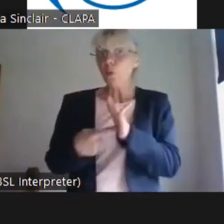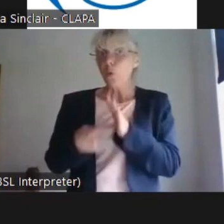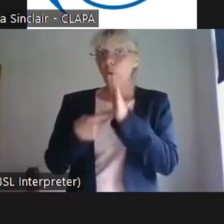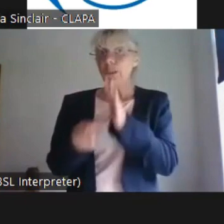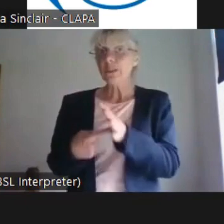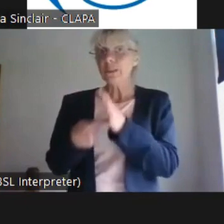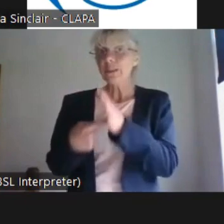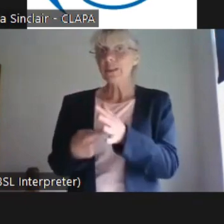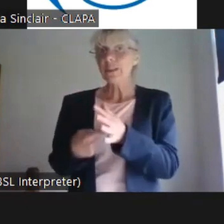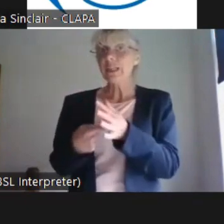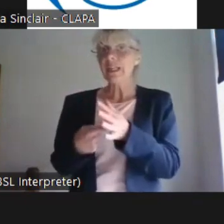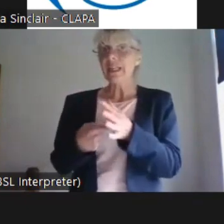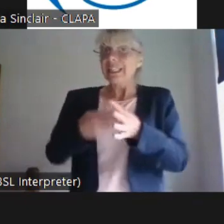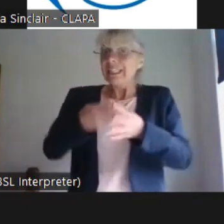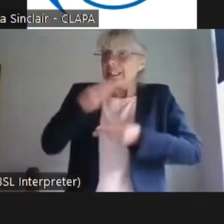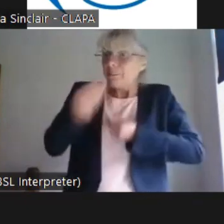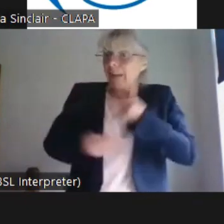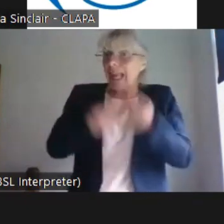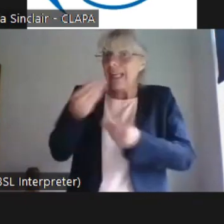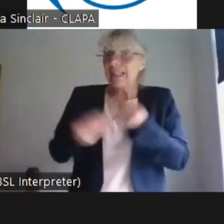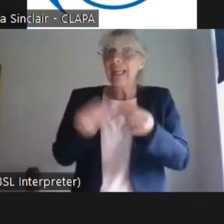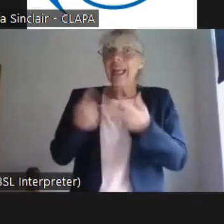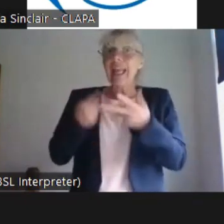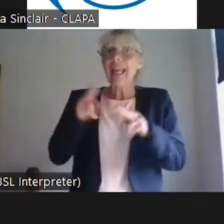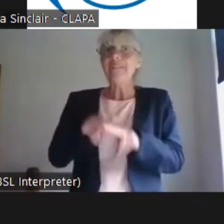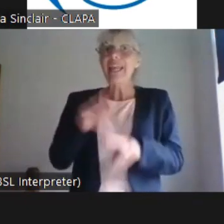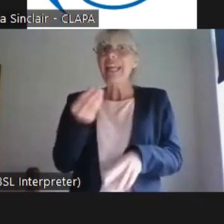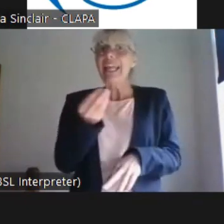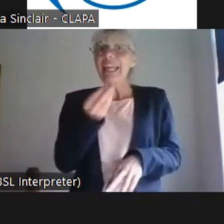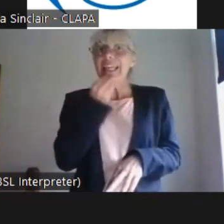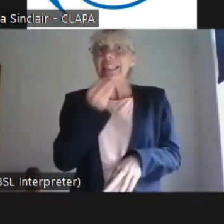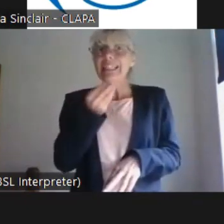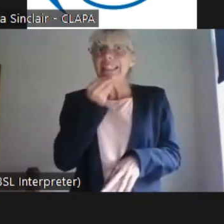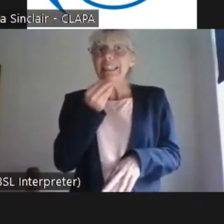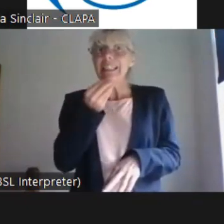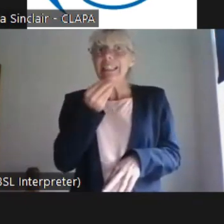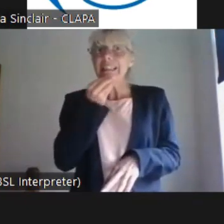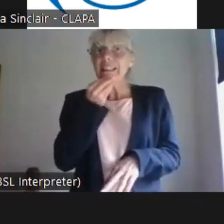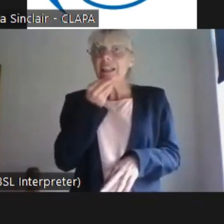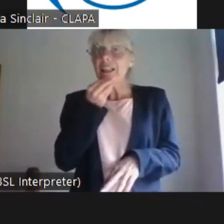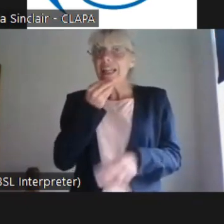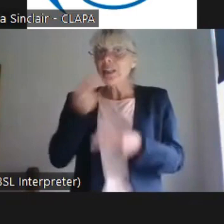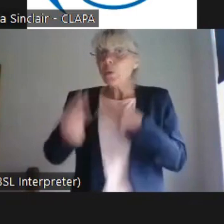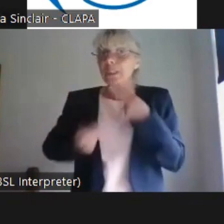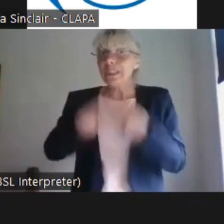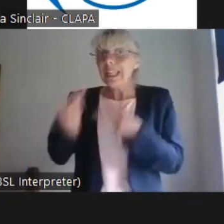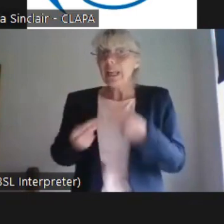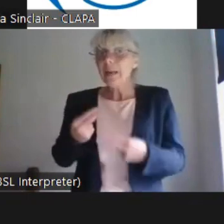what they're doing so if they're eating you can say oh you're eating your dinner your dinner